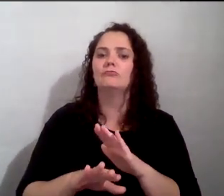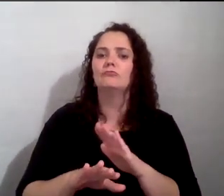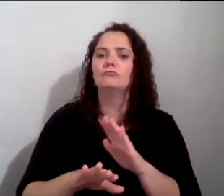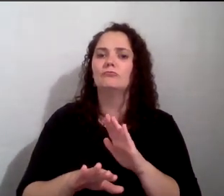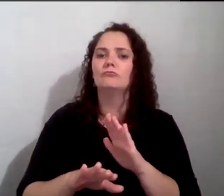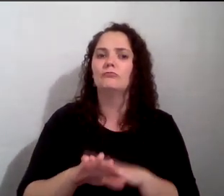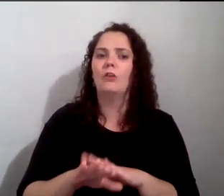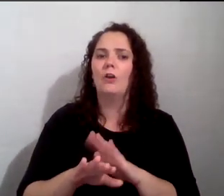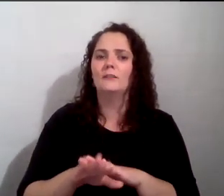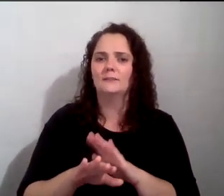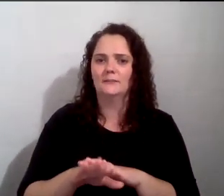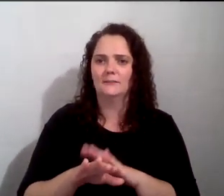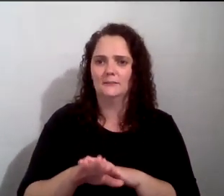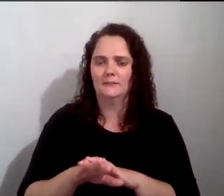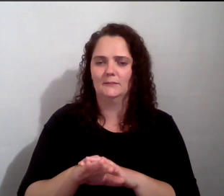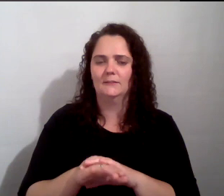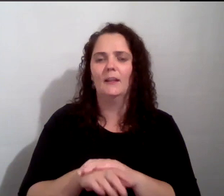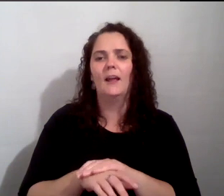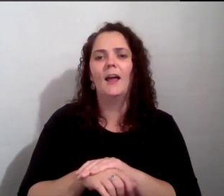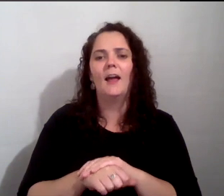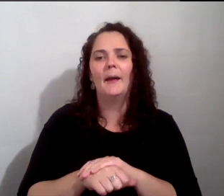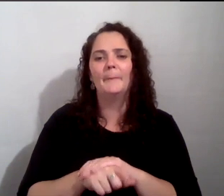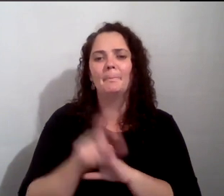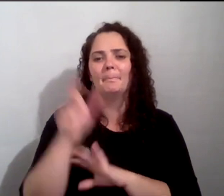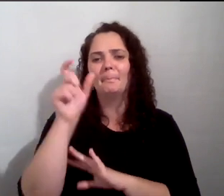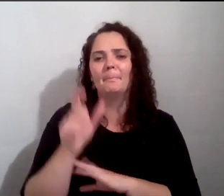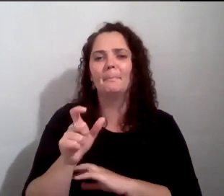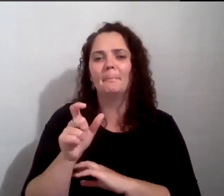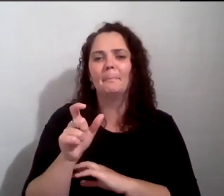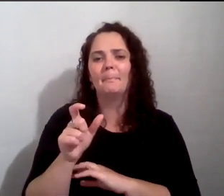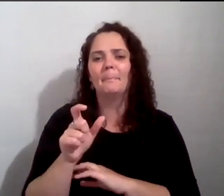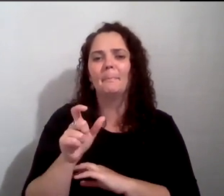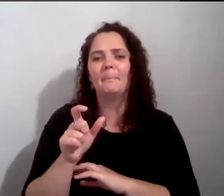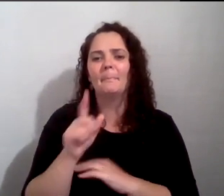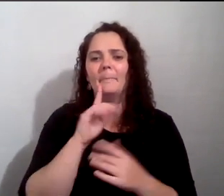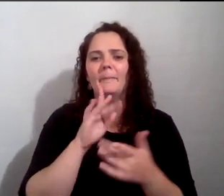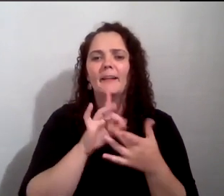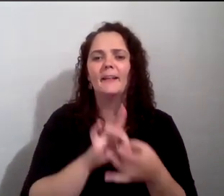hand side here we see that you've actually got a portrait a work a kind of